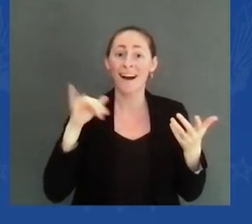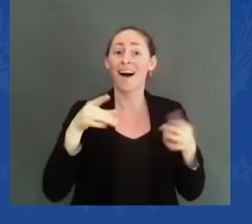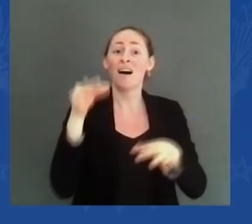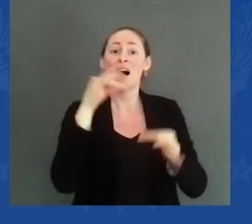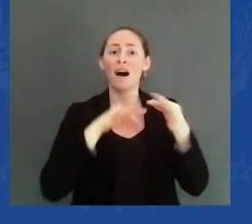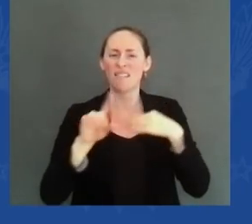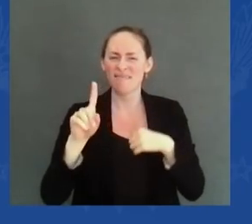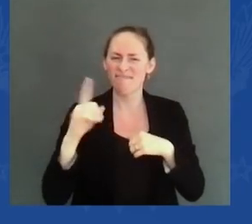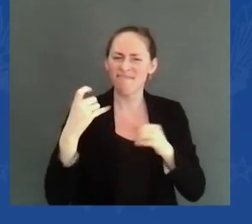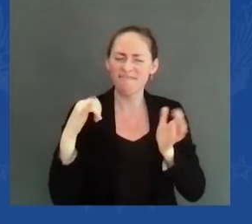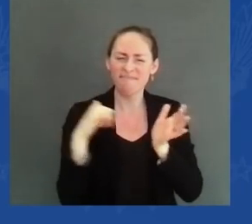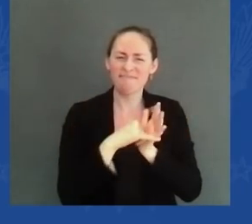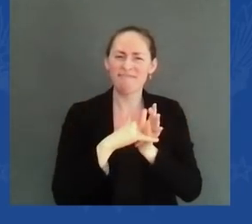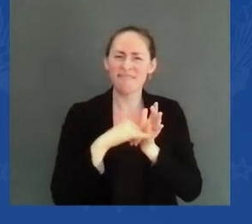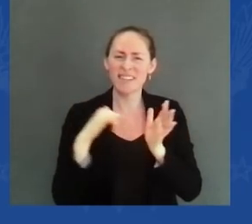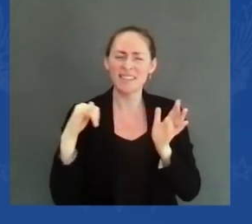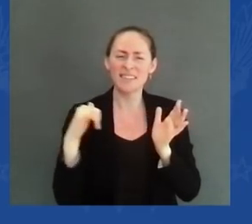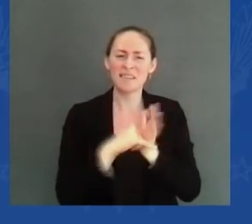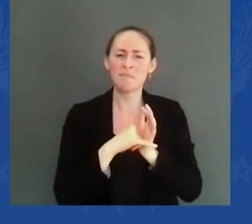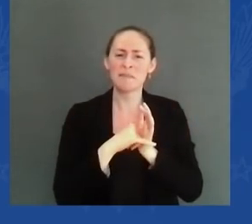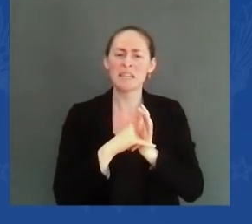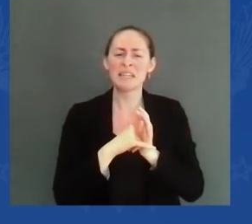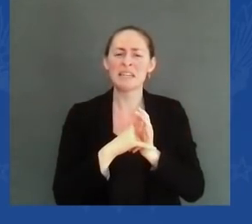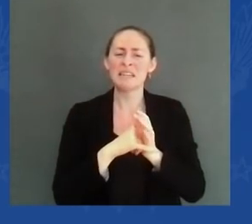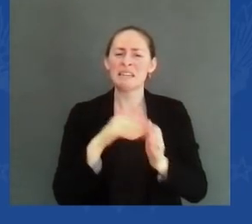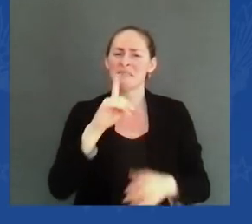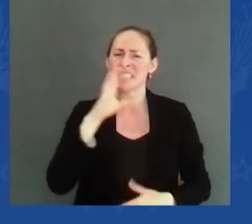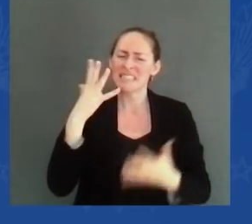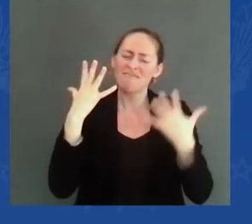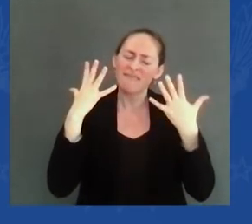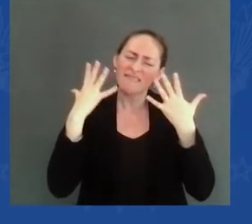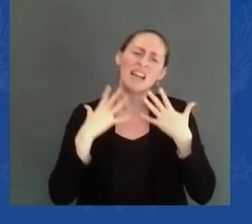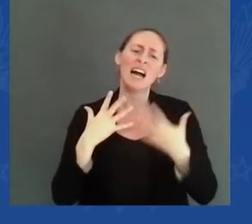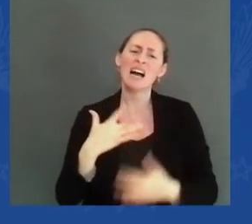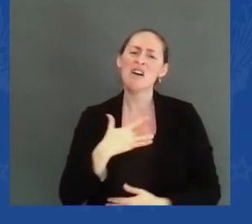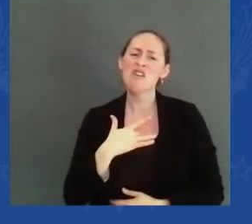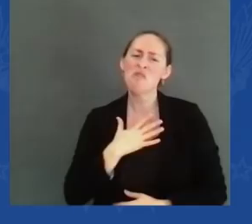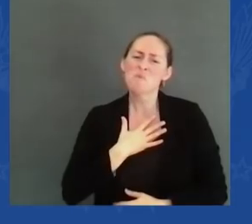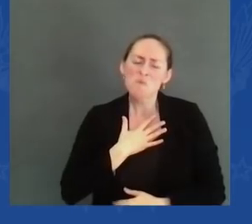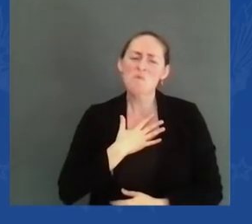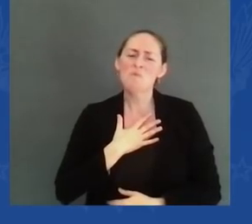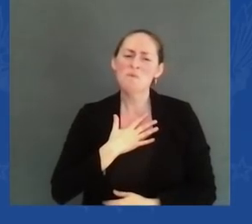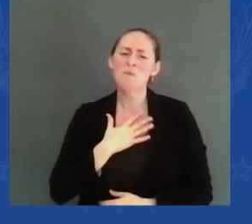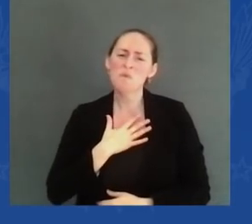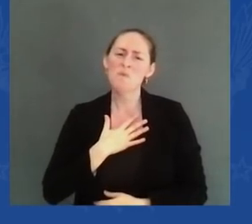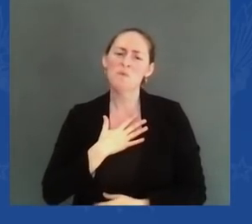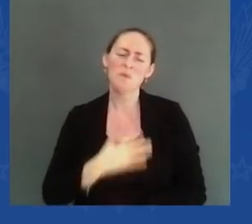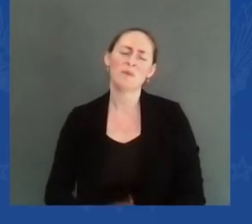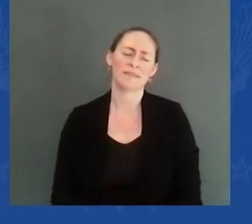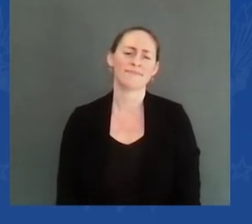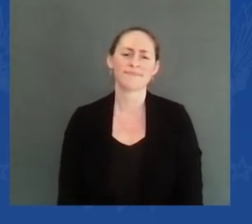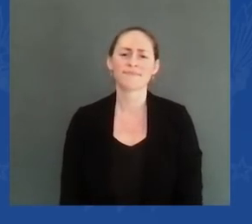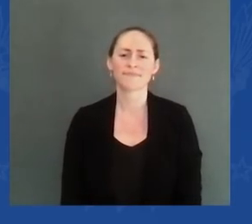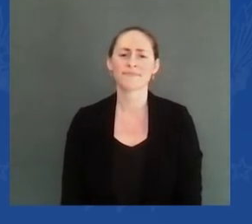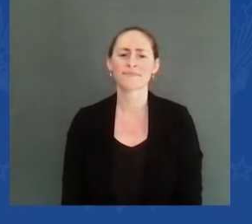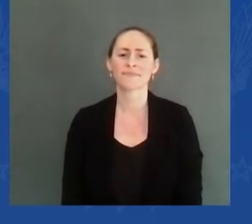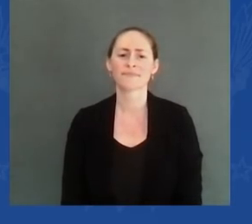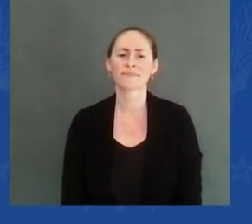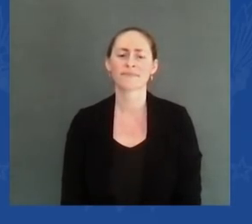It leaves a hole in your heart, a hole in your heart. Now in the short-term, of course, we need the federal aid to staunch the bleeding